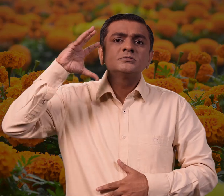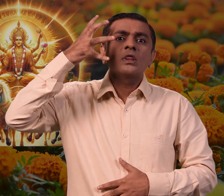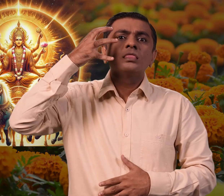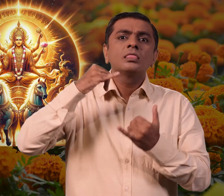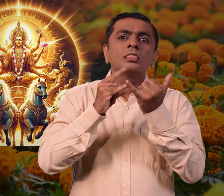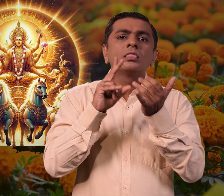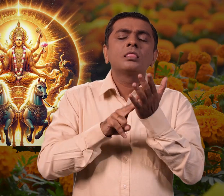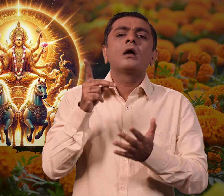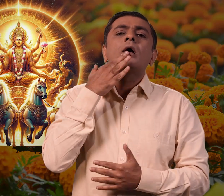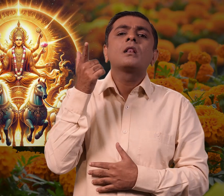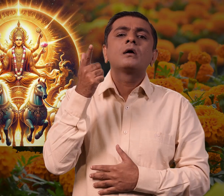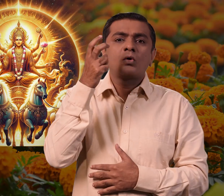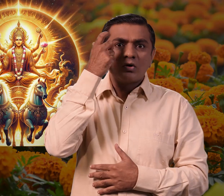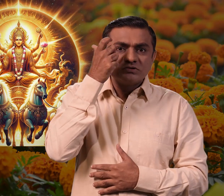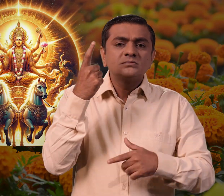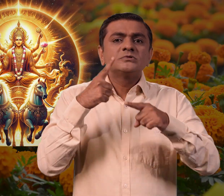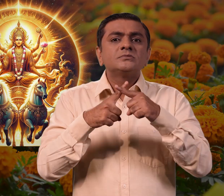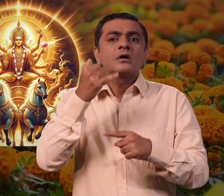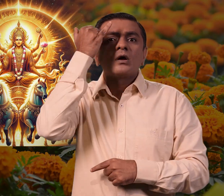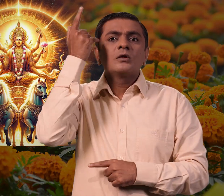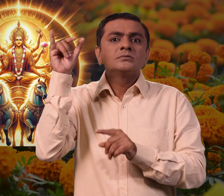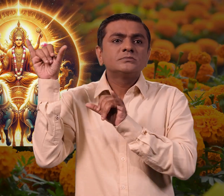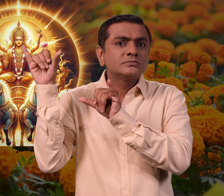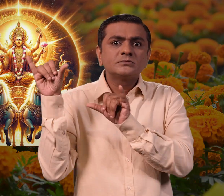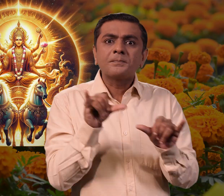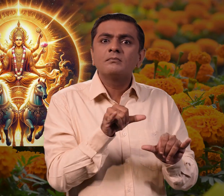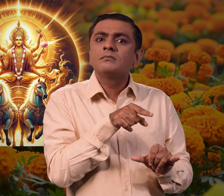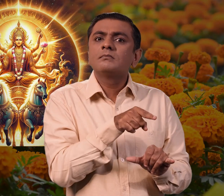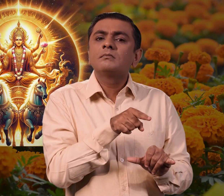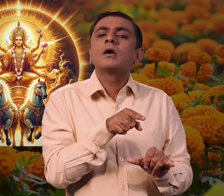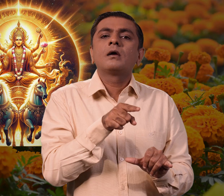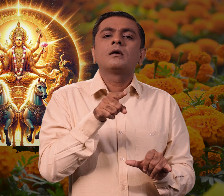Sun has similar colours of genda, i.e orange and yellow.